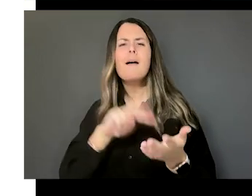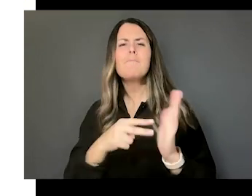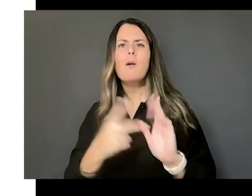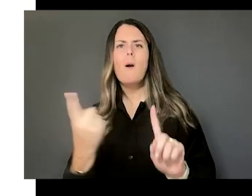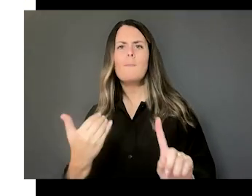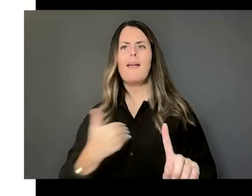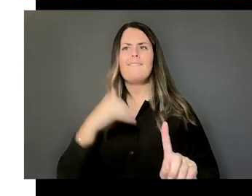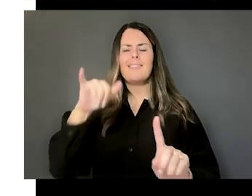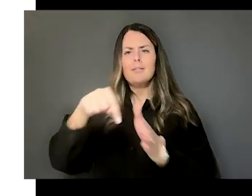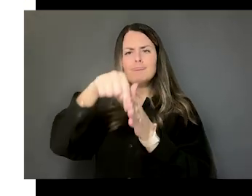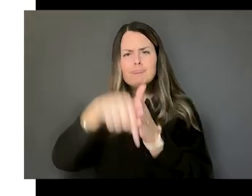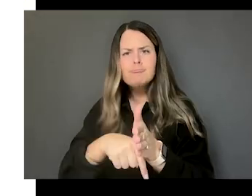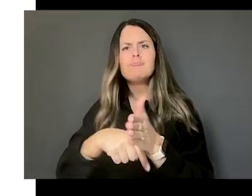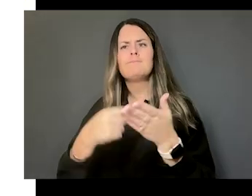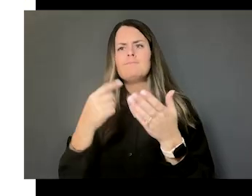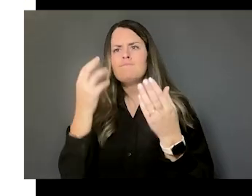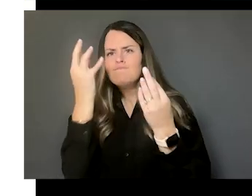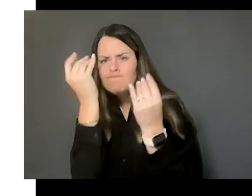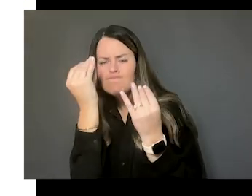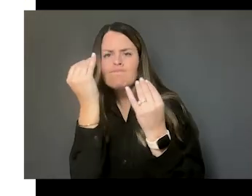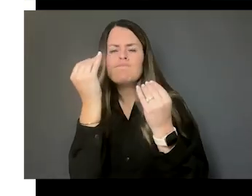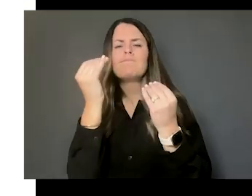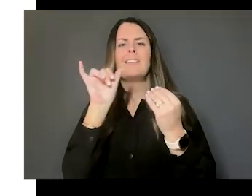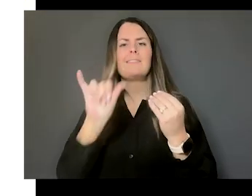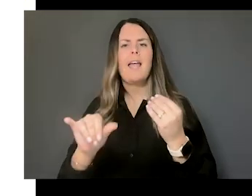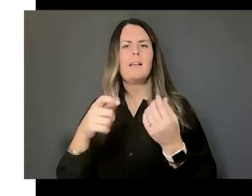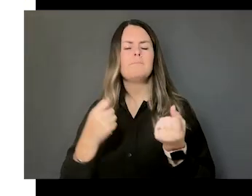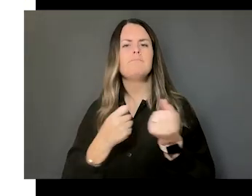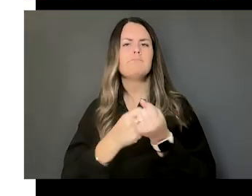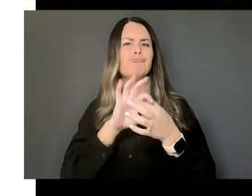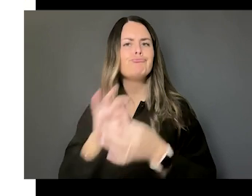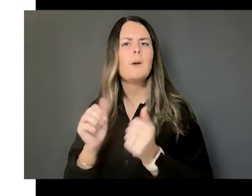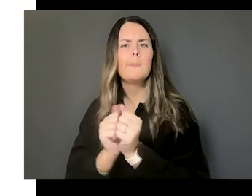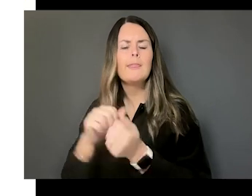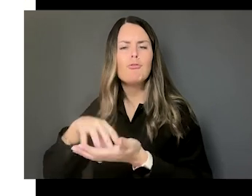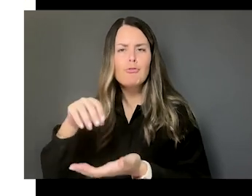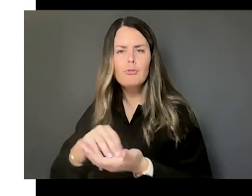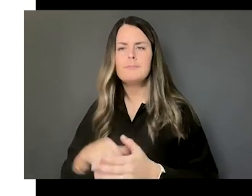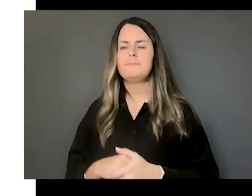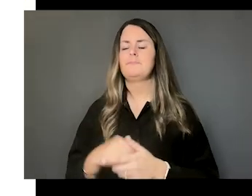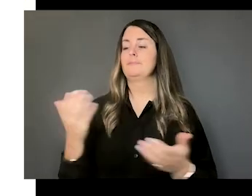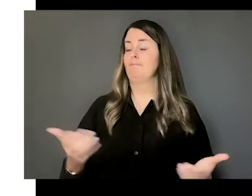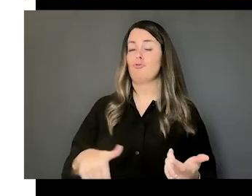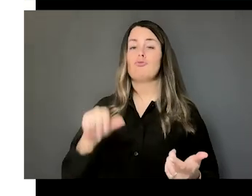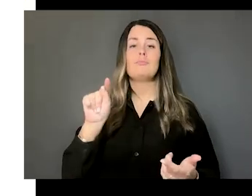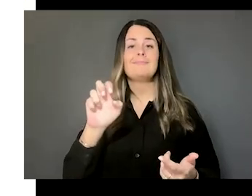and that content, that is going to support student learning. So, in Tennessee, we,